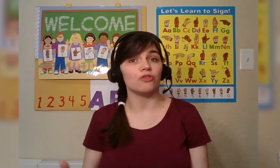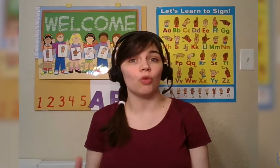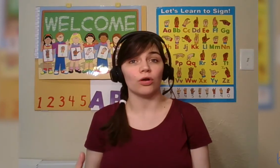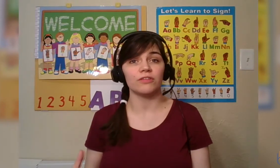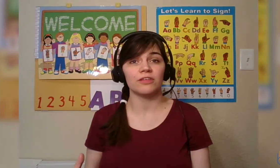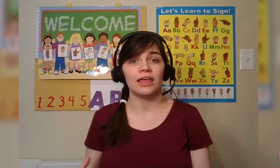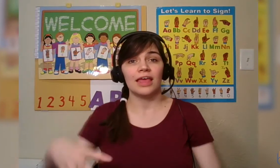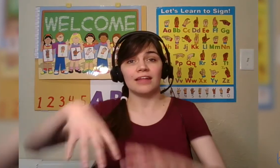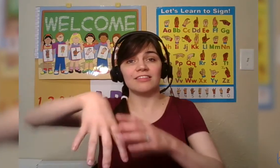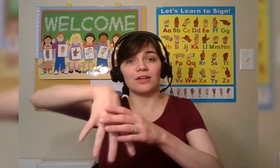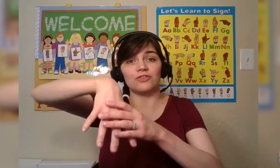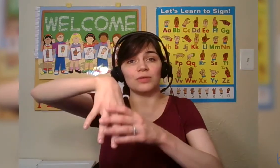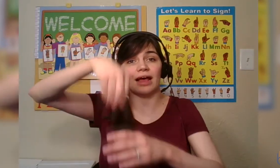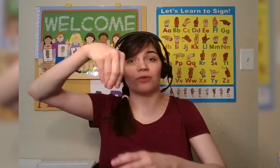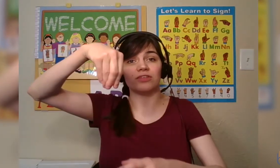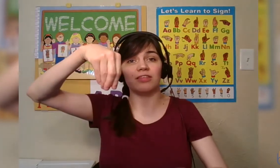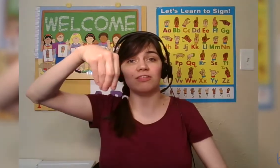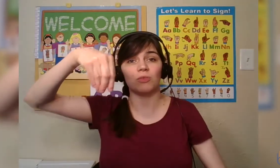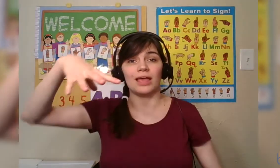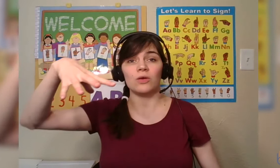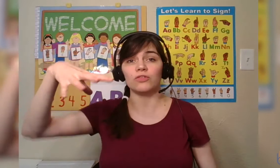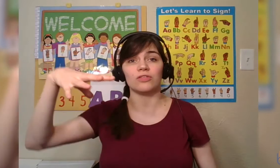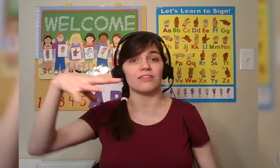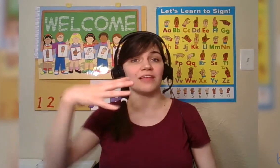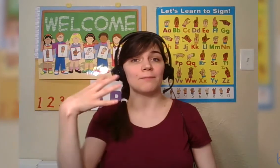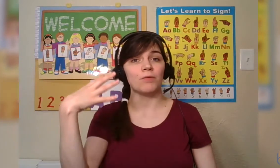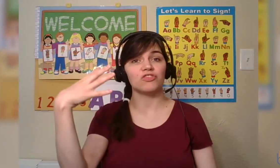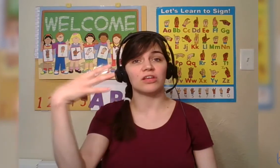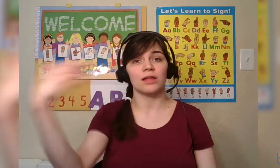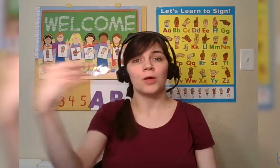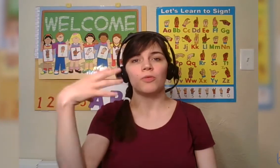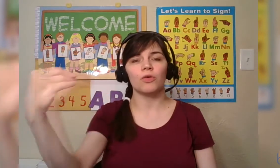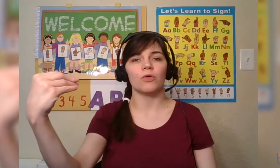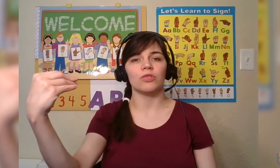instead of doing out this way, we'll do the same motion but we'll go this